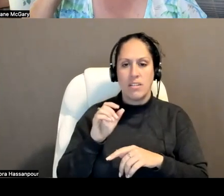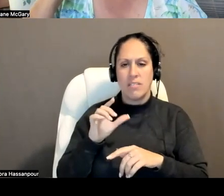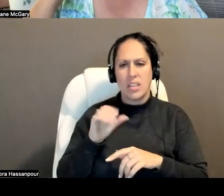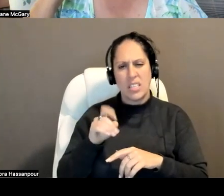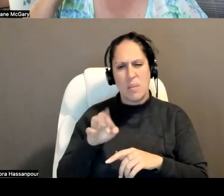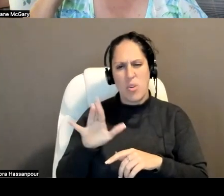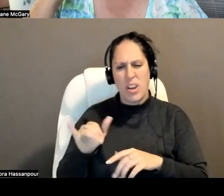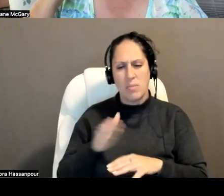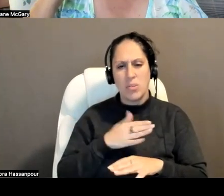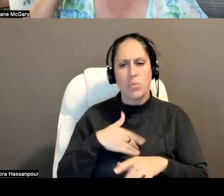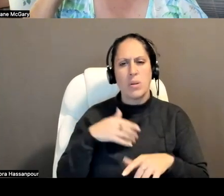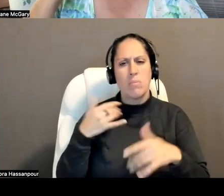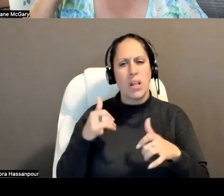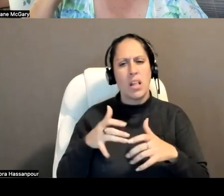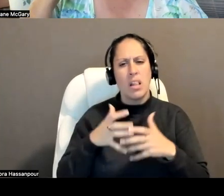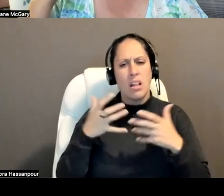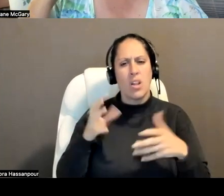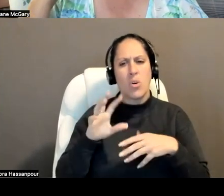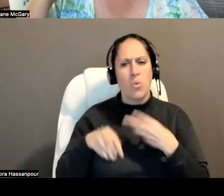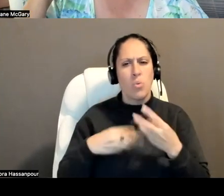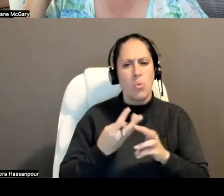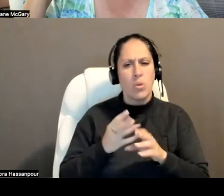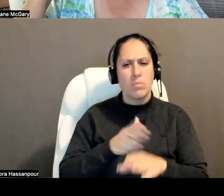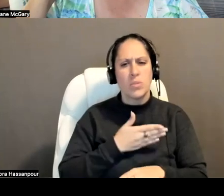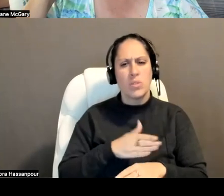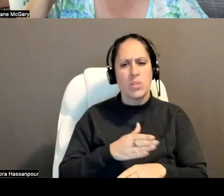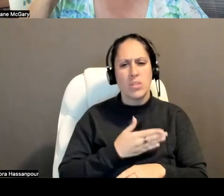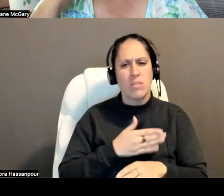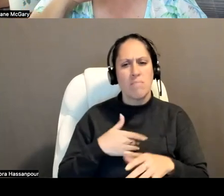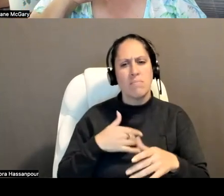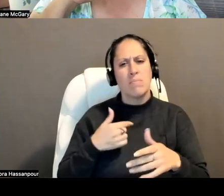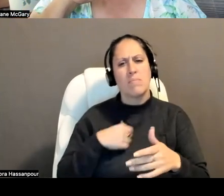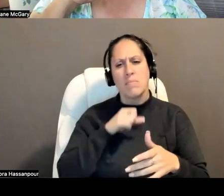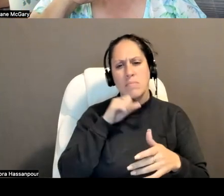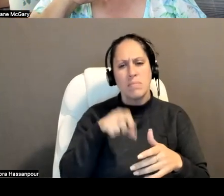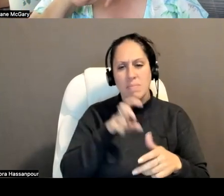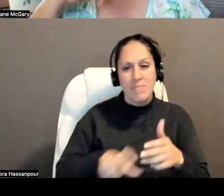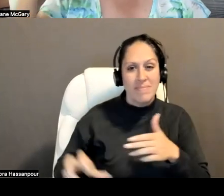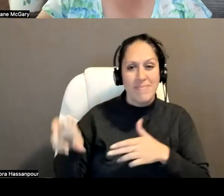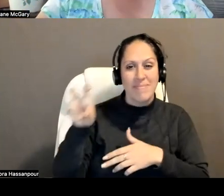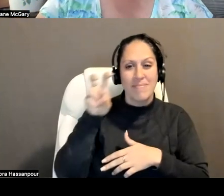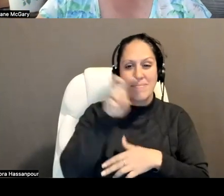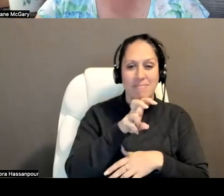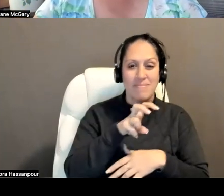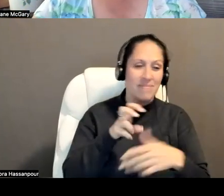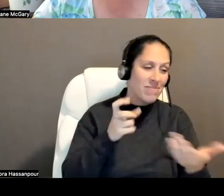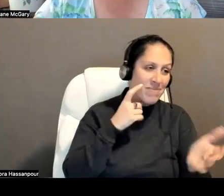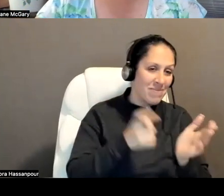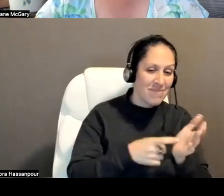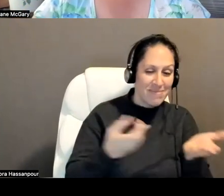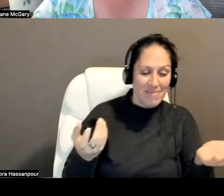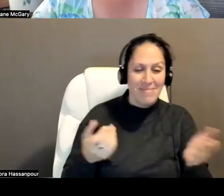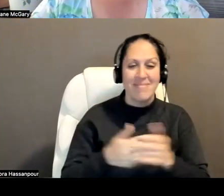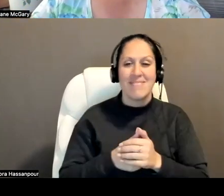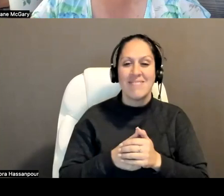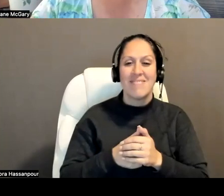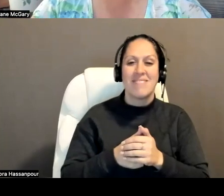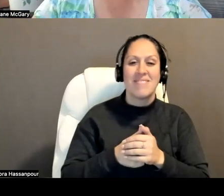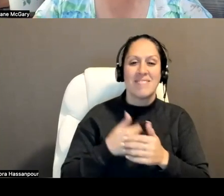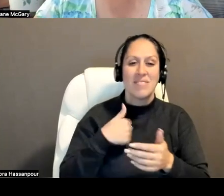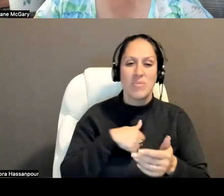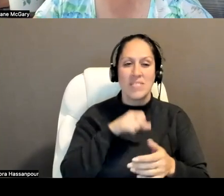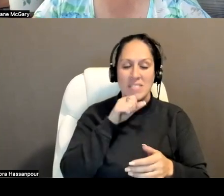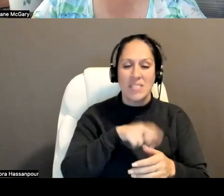play a lot of world music. I think, yeah, we, we love travel. Yes. So, we love travel, and